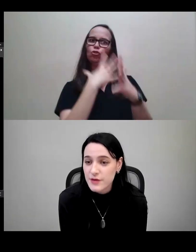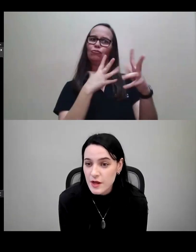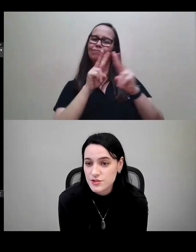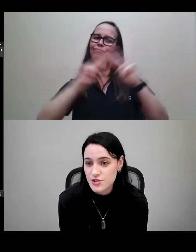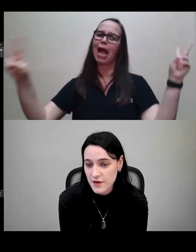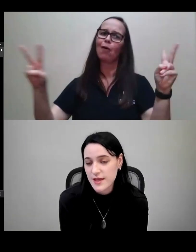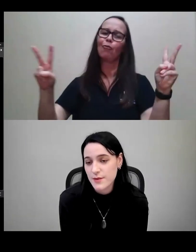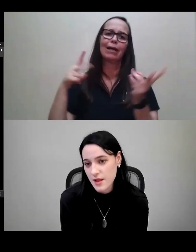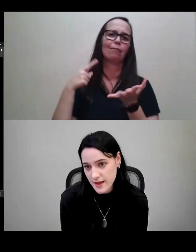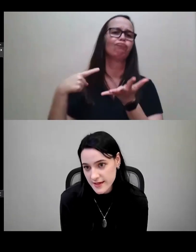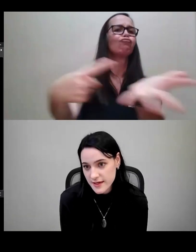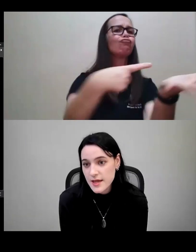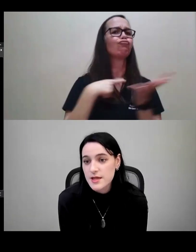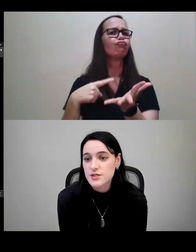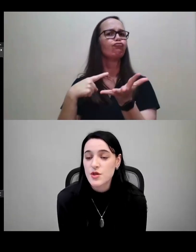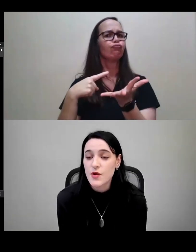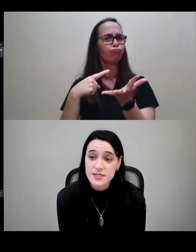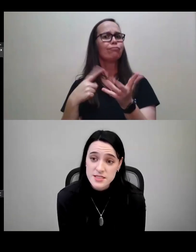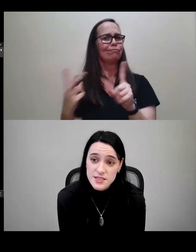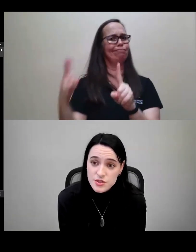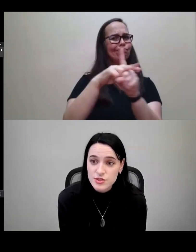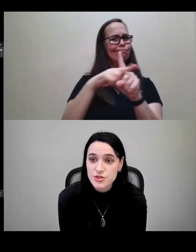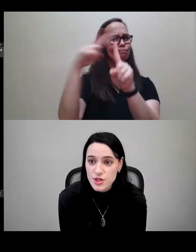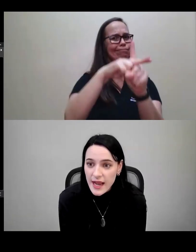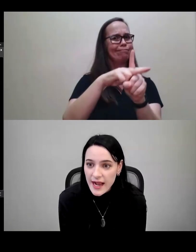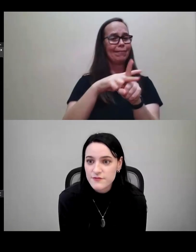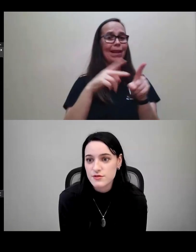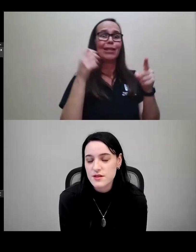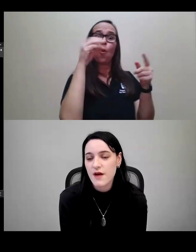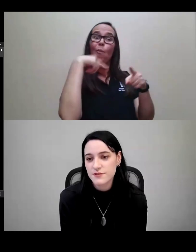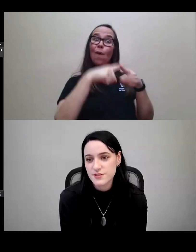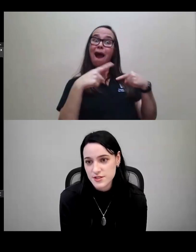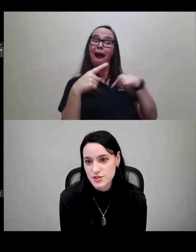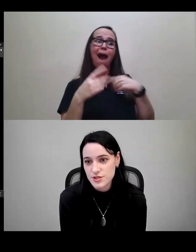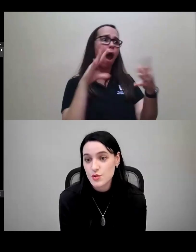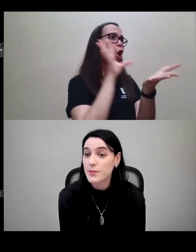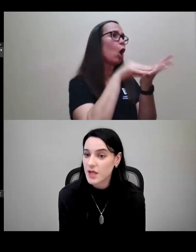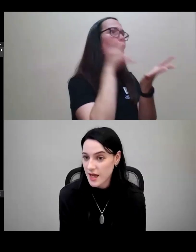background knowledge and how they apply it. So, as a teacher, you should have those conversations to